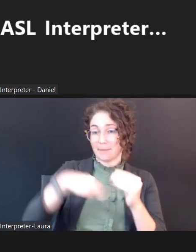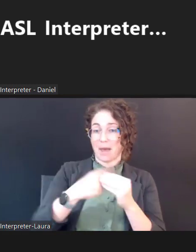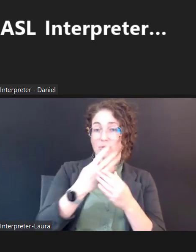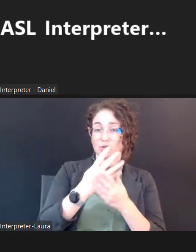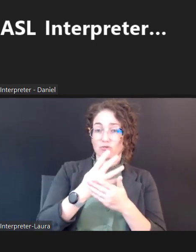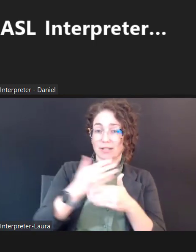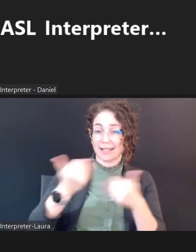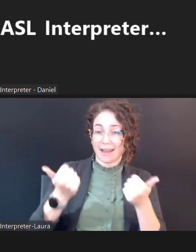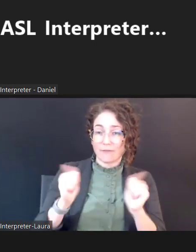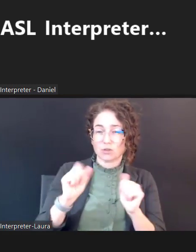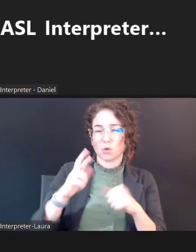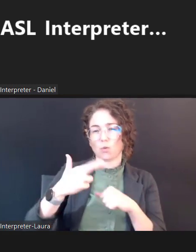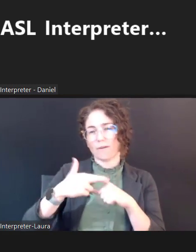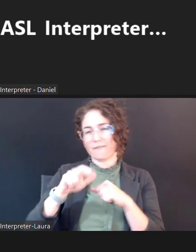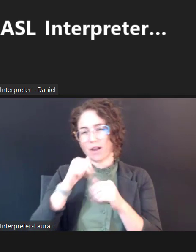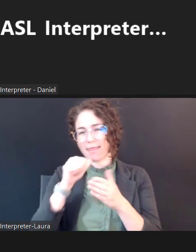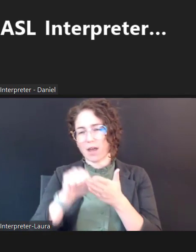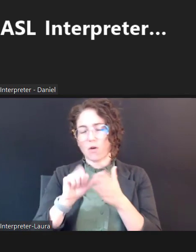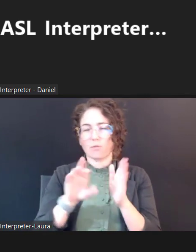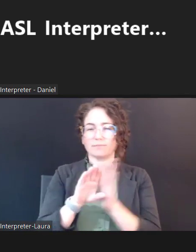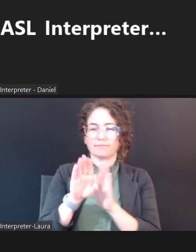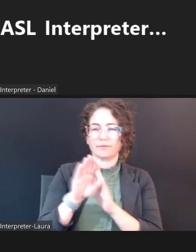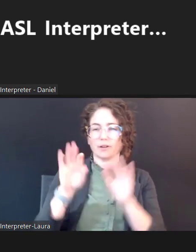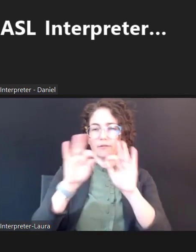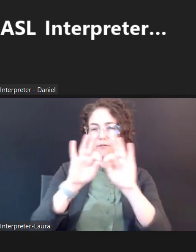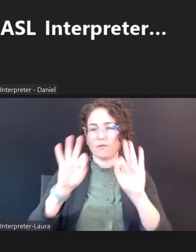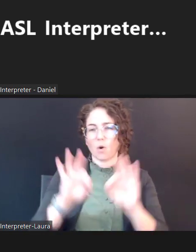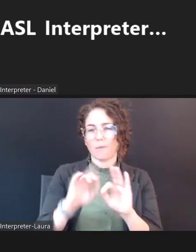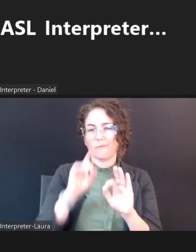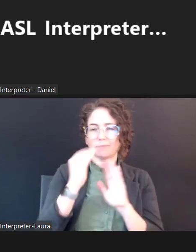documenting your results, check out what we have at kidshearing.org,